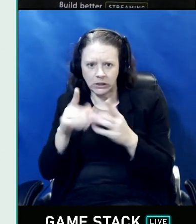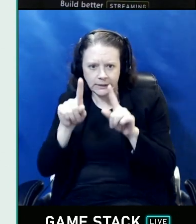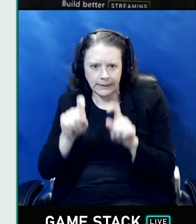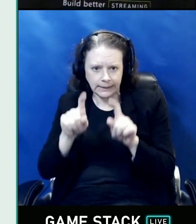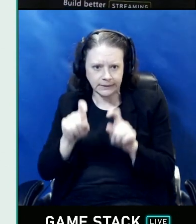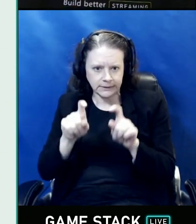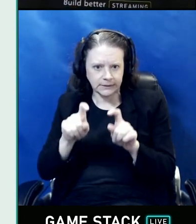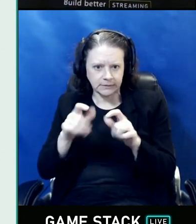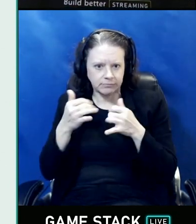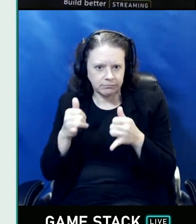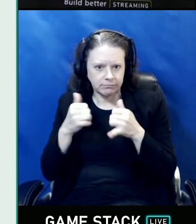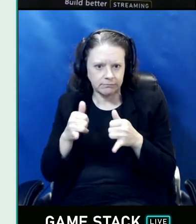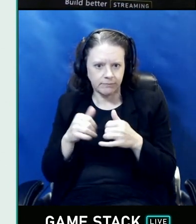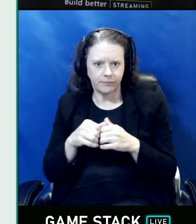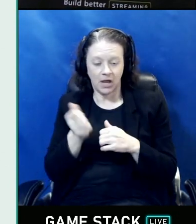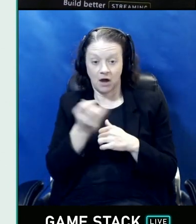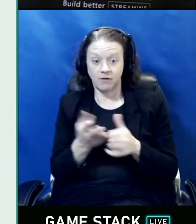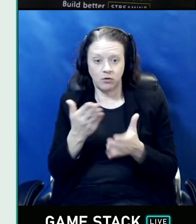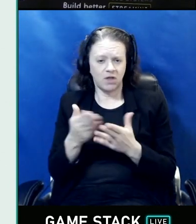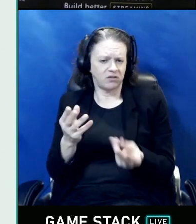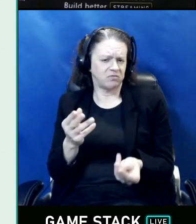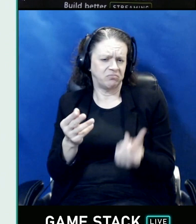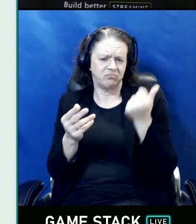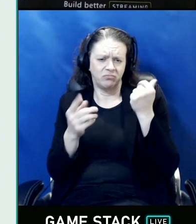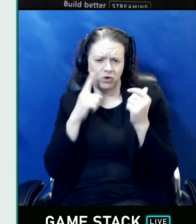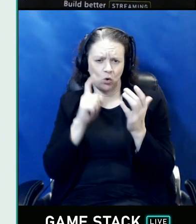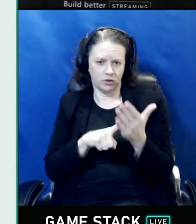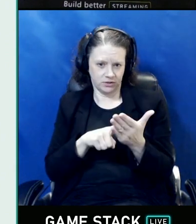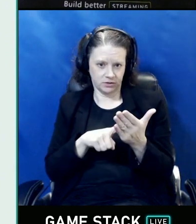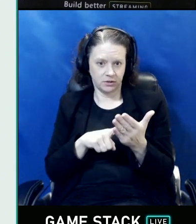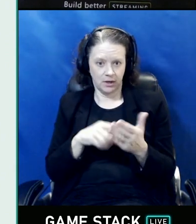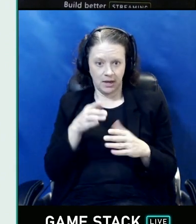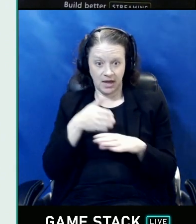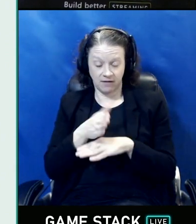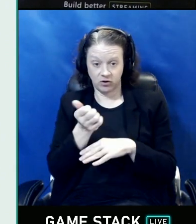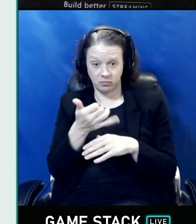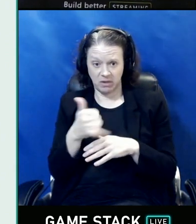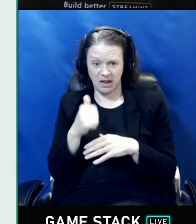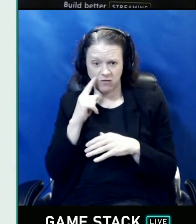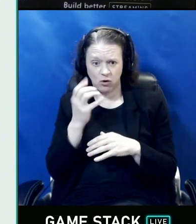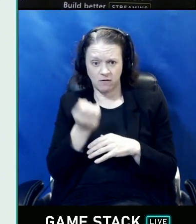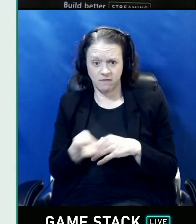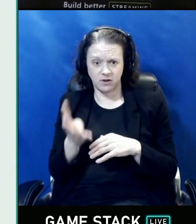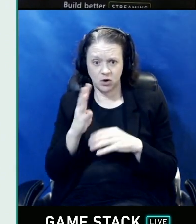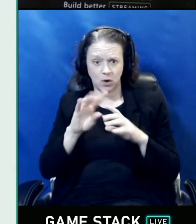A few things became immediately obvious after playing it for a few hours on this initial design.